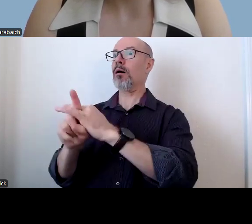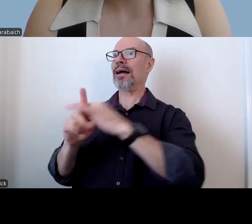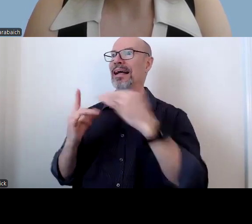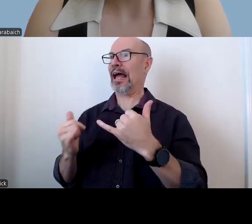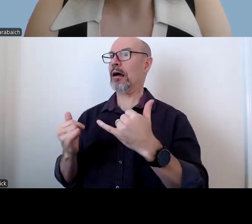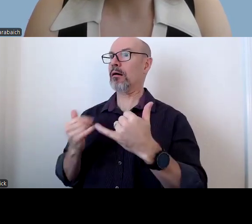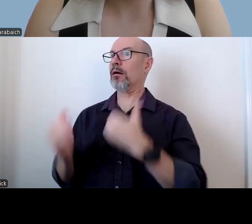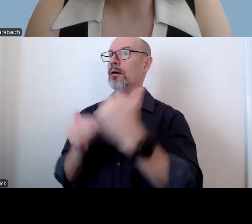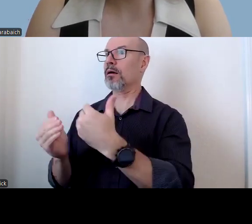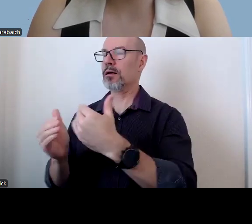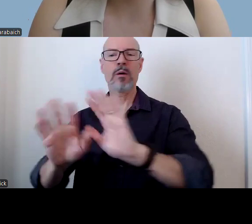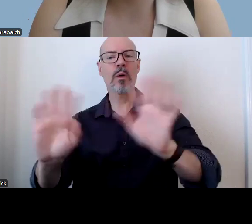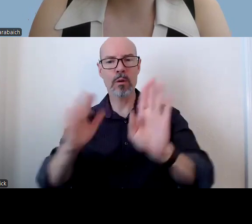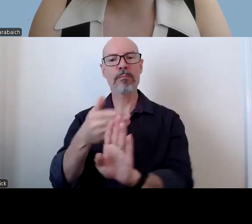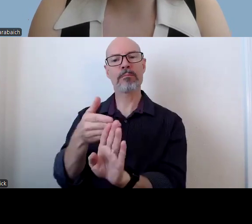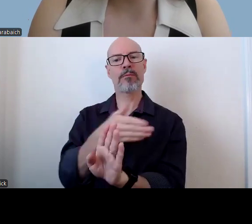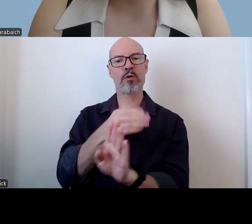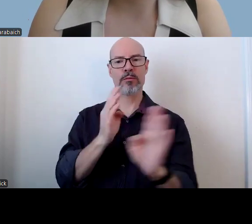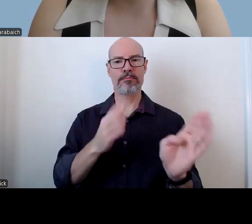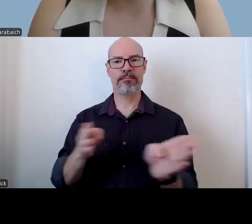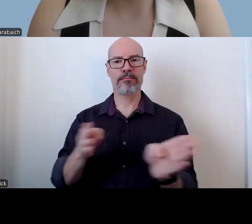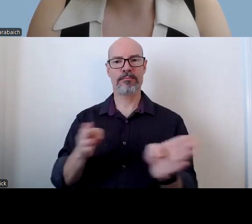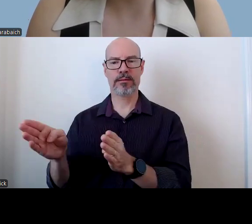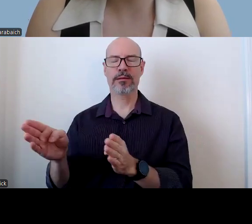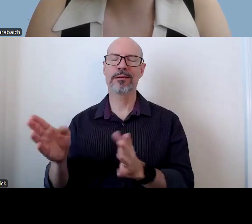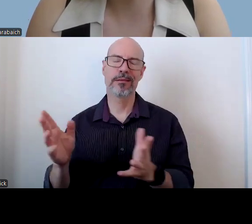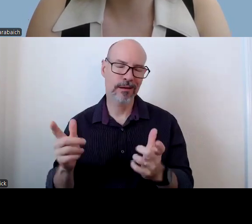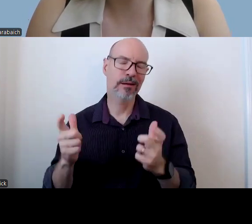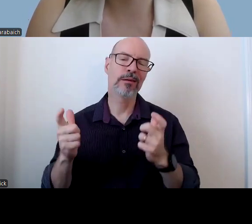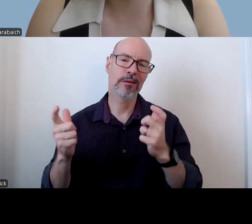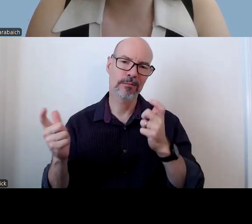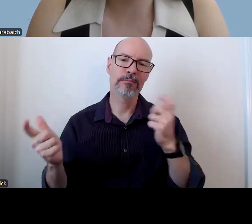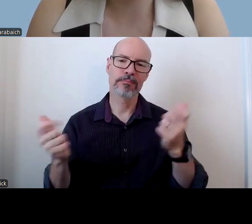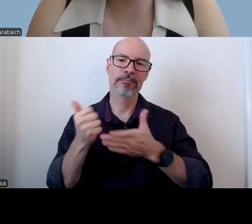it later, but just like anything. It is much more helpful to build in accessibility from the